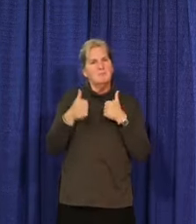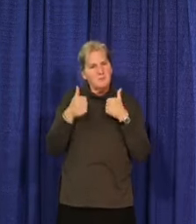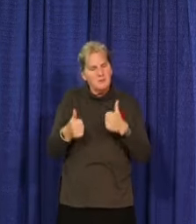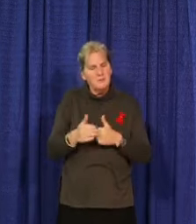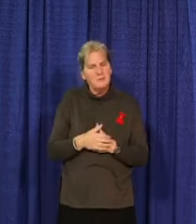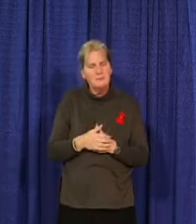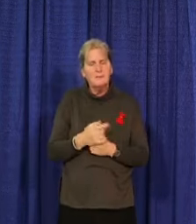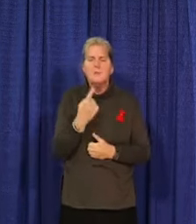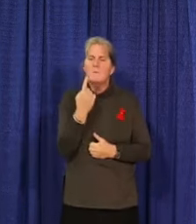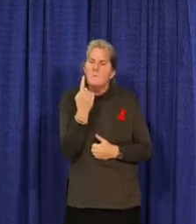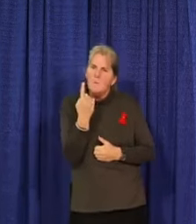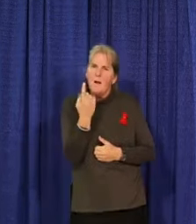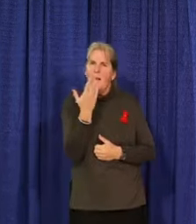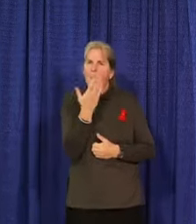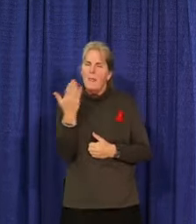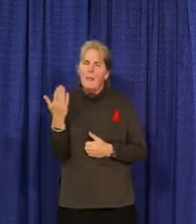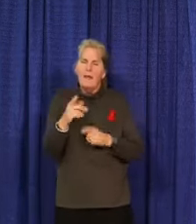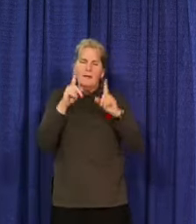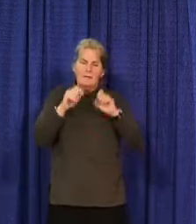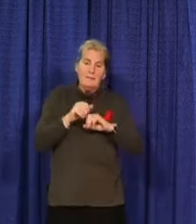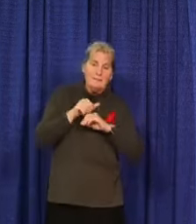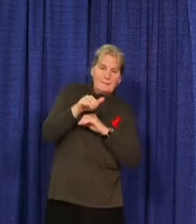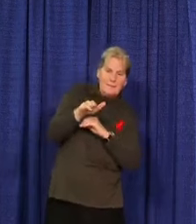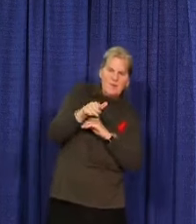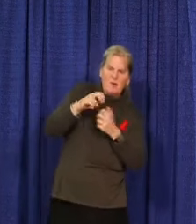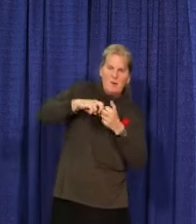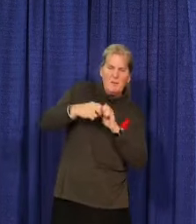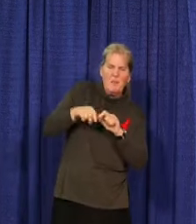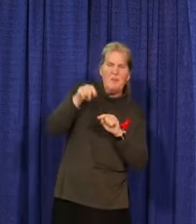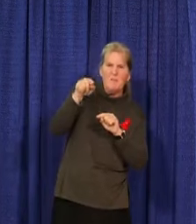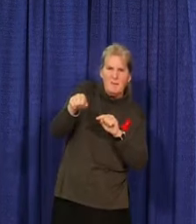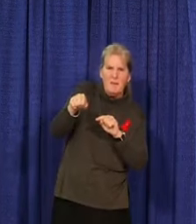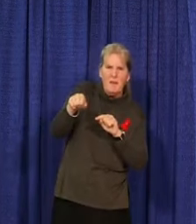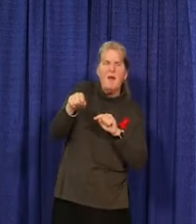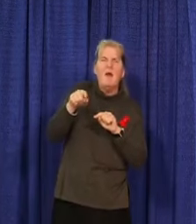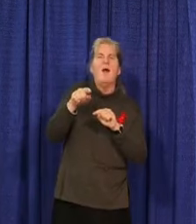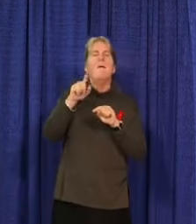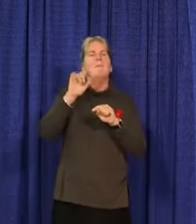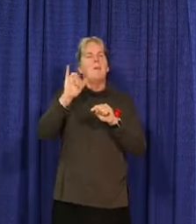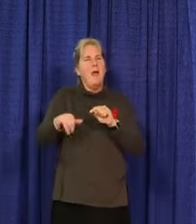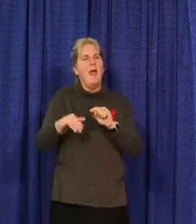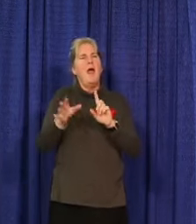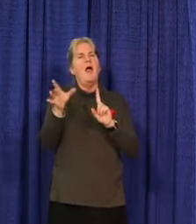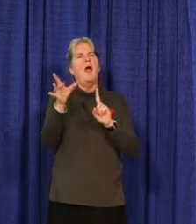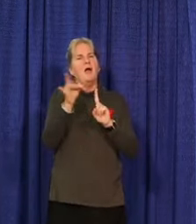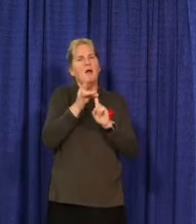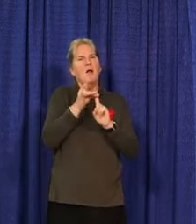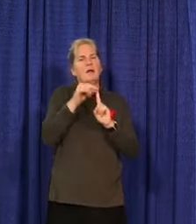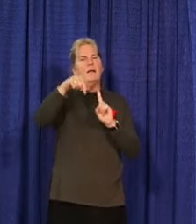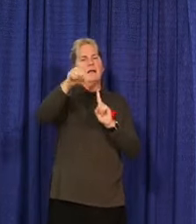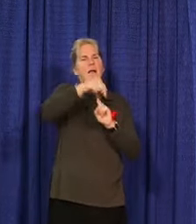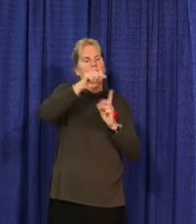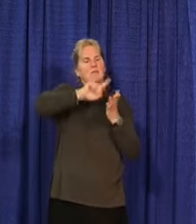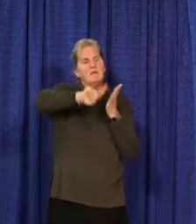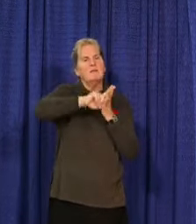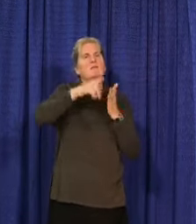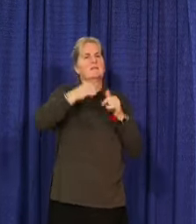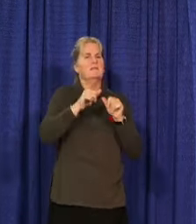We have had some issues with one batch of swabs getting transported out of so our contact investigation is still ongoing.